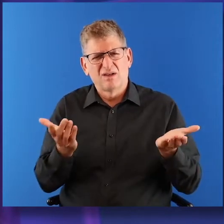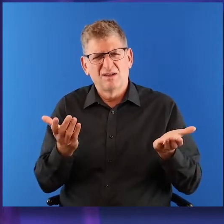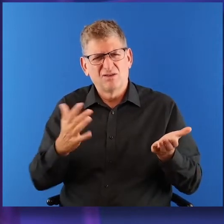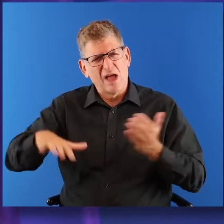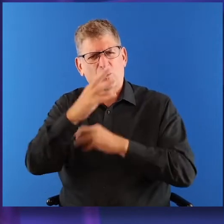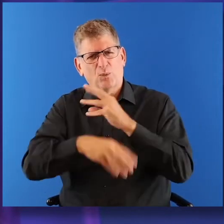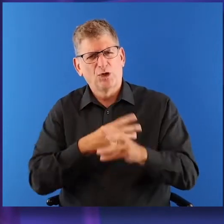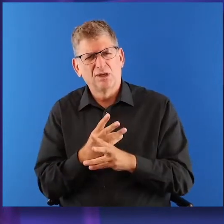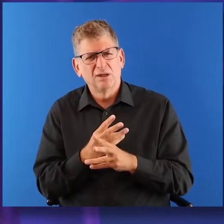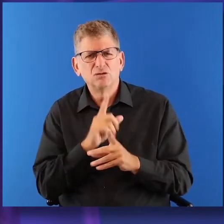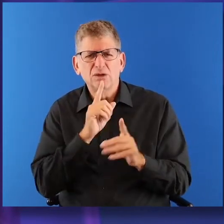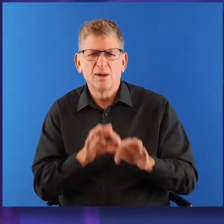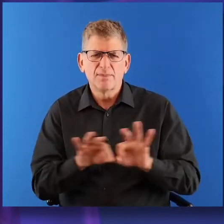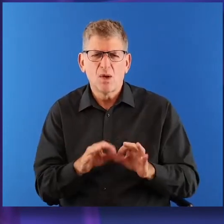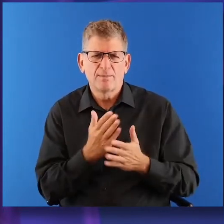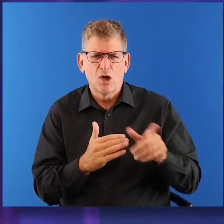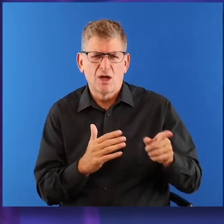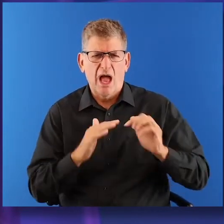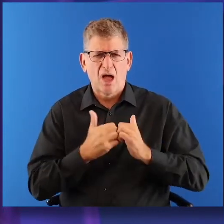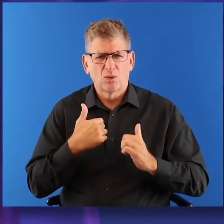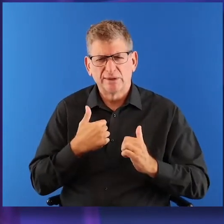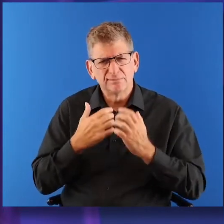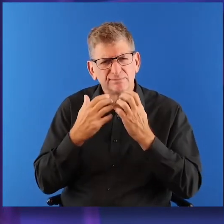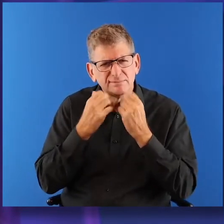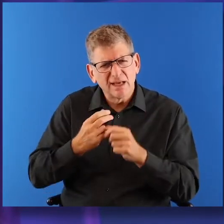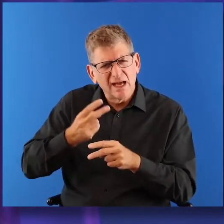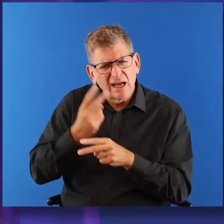for each other and continue through economic crisis,